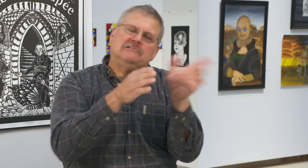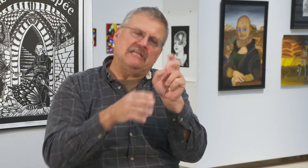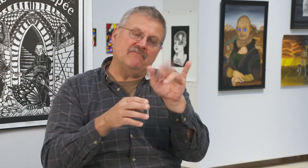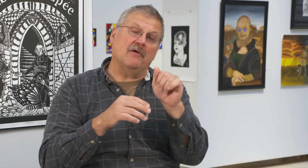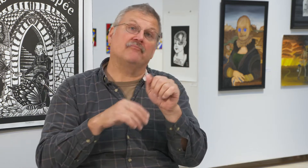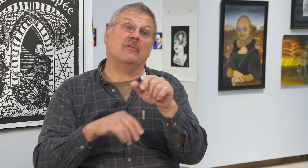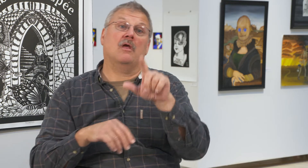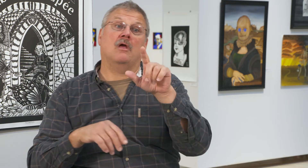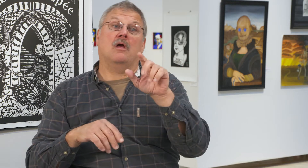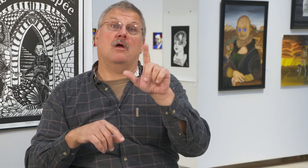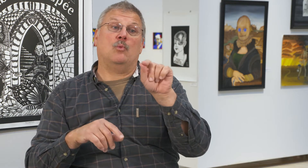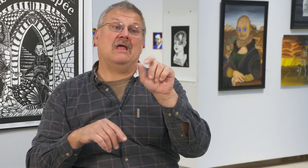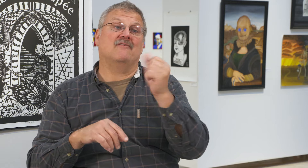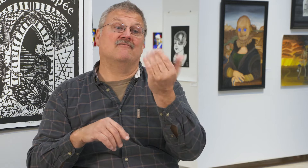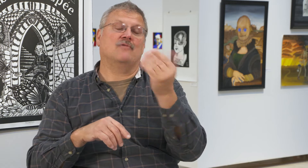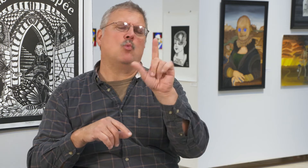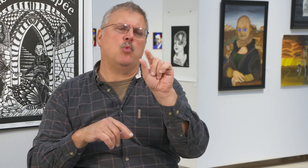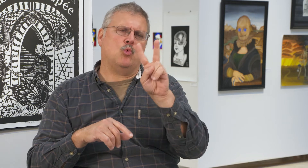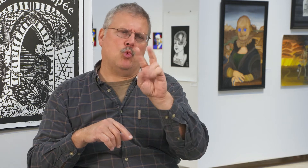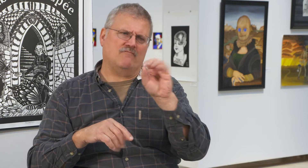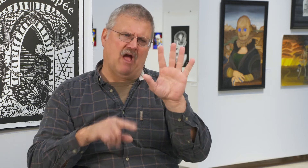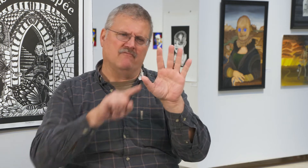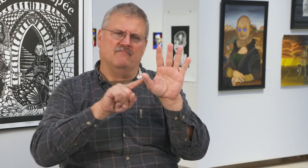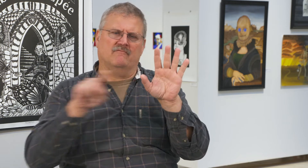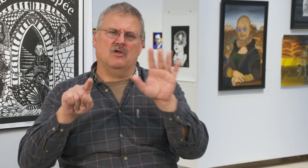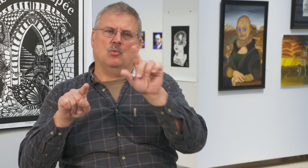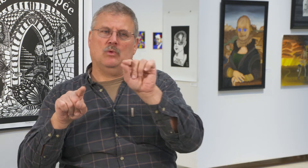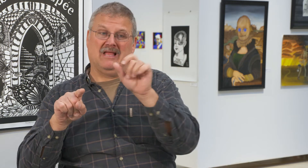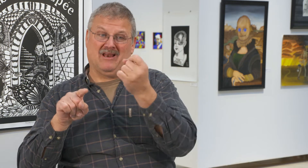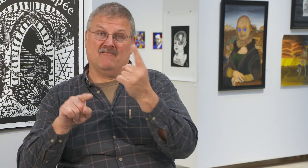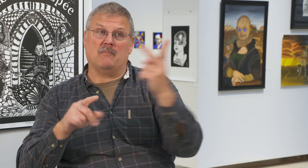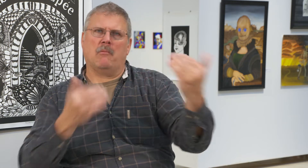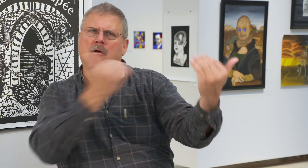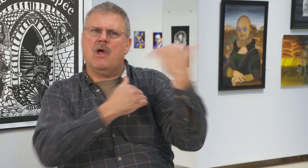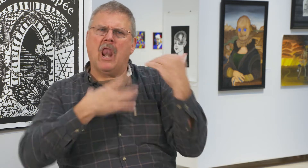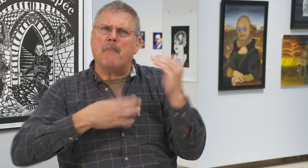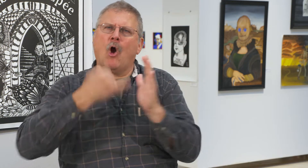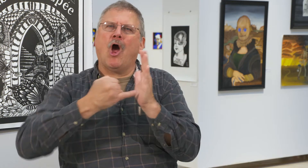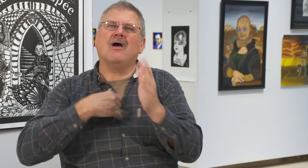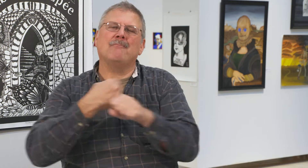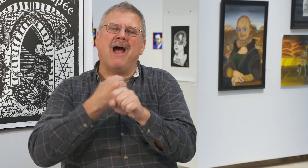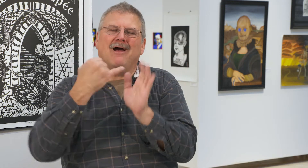and I steered toward De'VIA. From 2005 to 2011 people would contact me for my artwork.